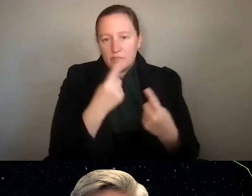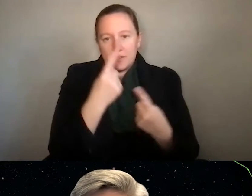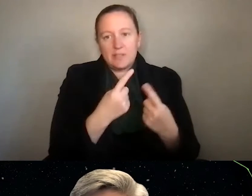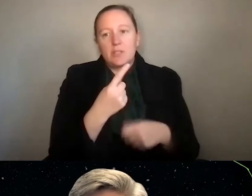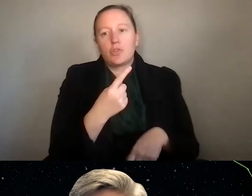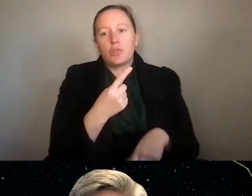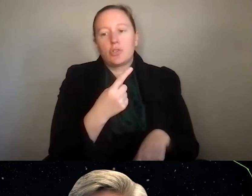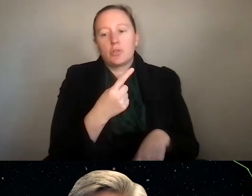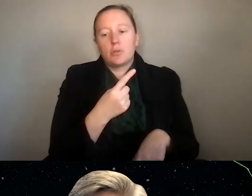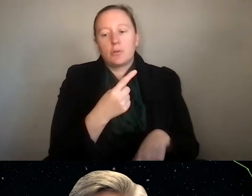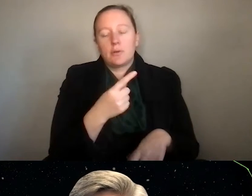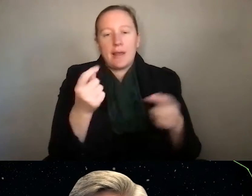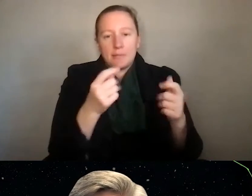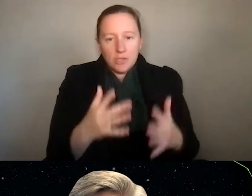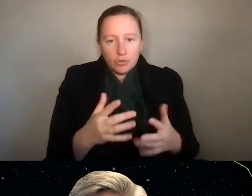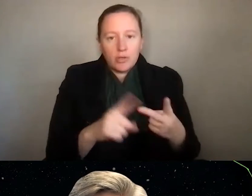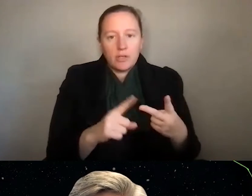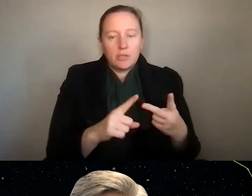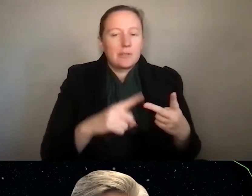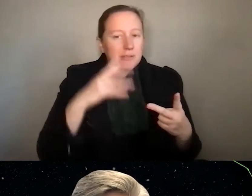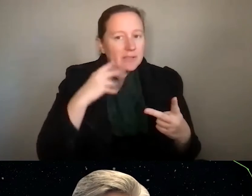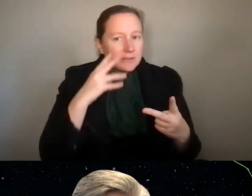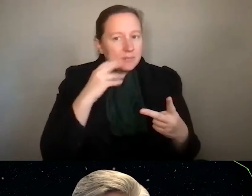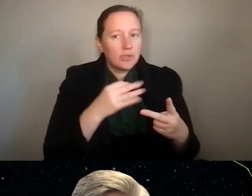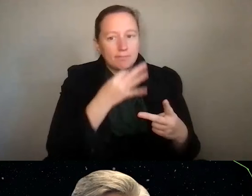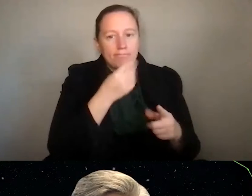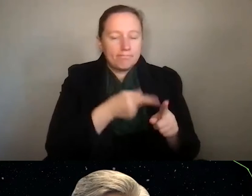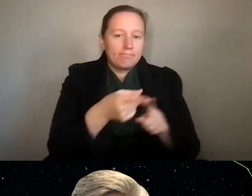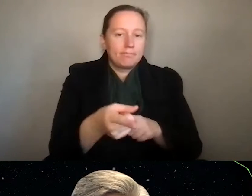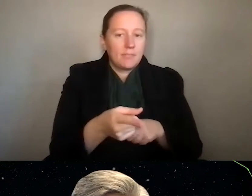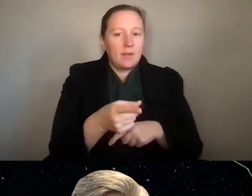administrators and experience and expertise in our panels.